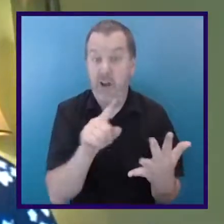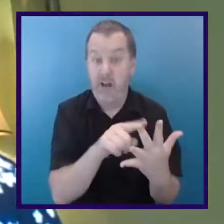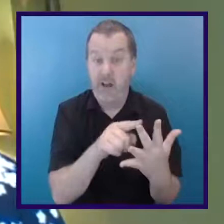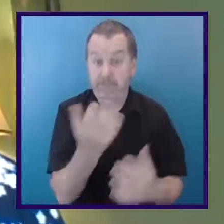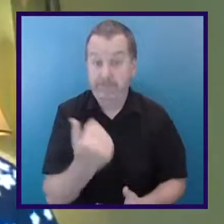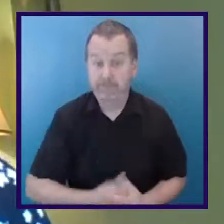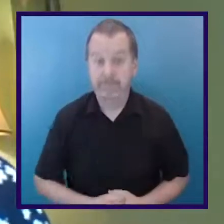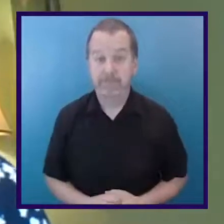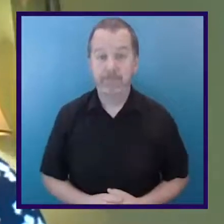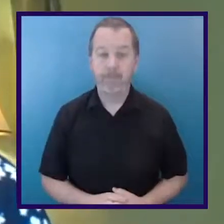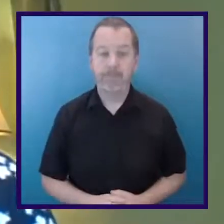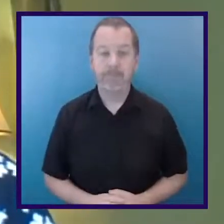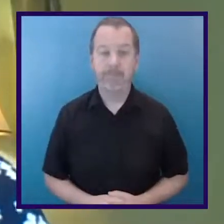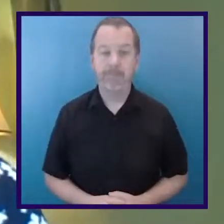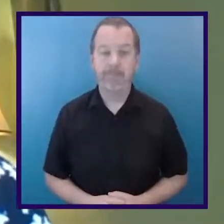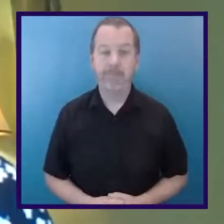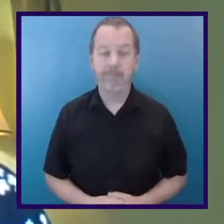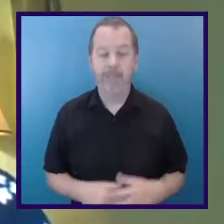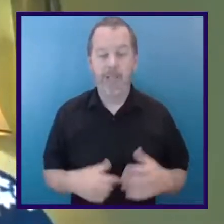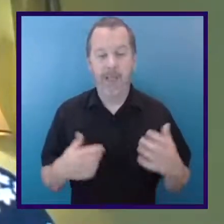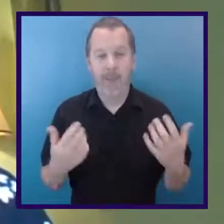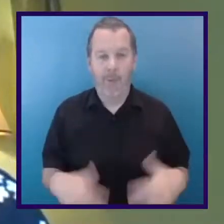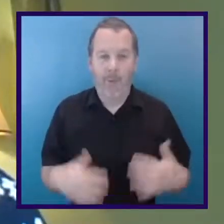Maybe start with Ciara. Oh gosh.